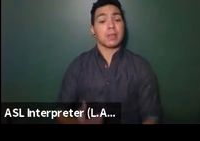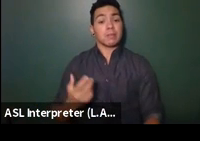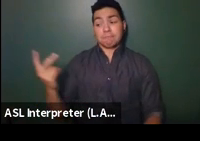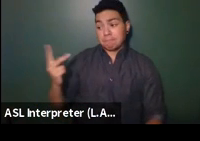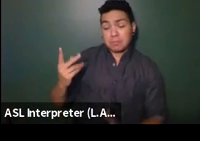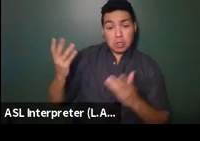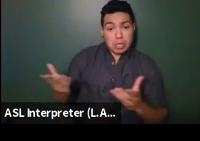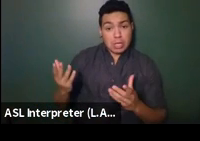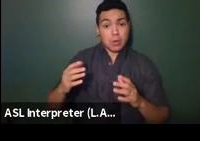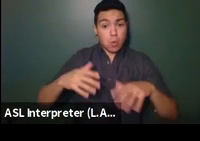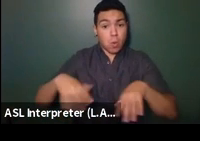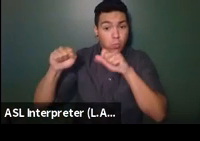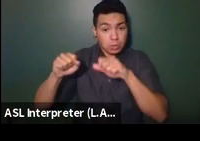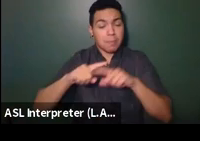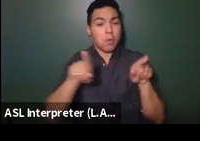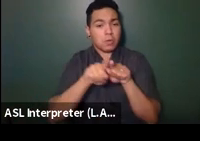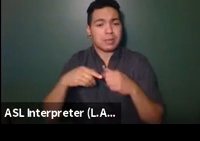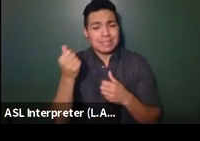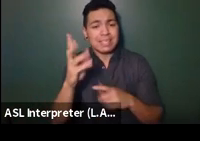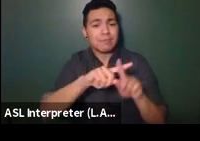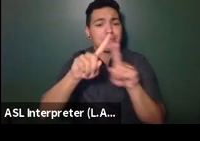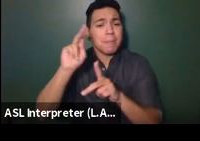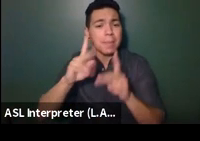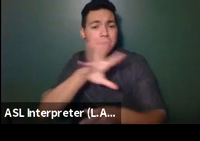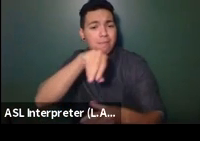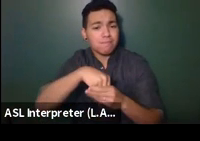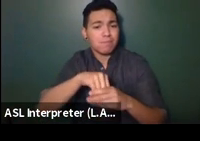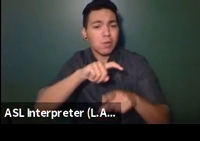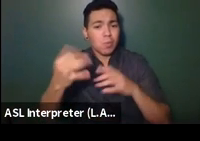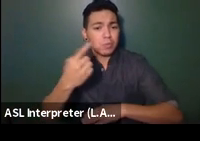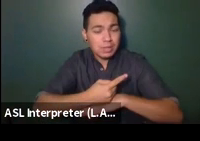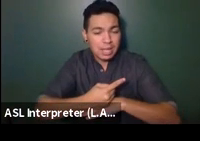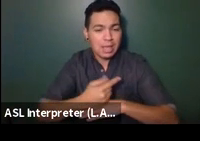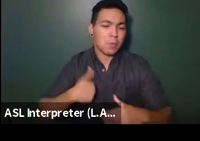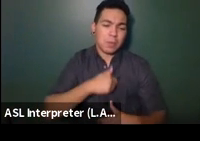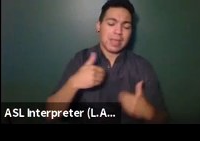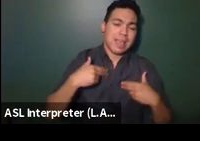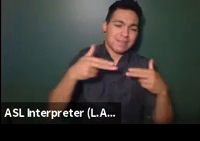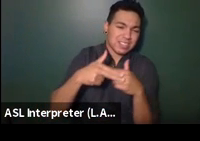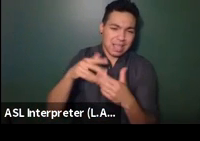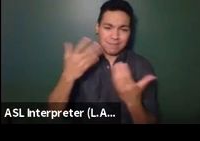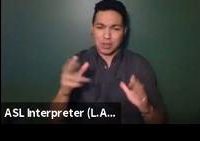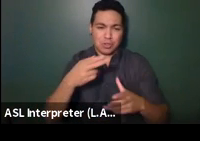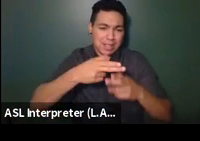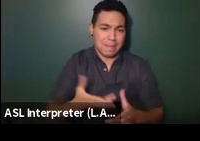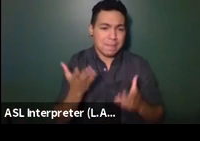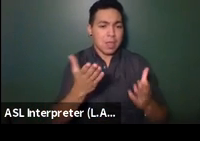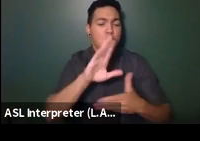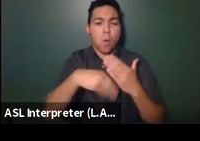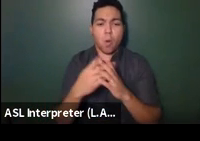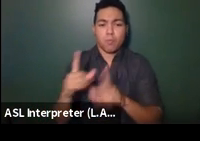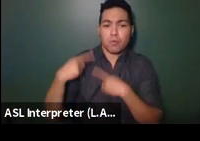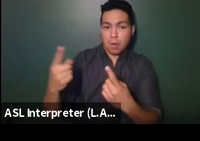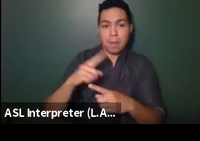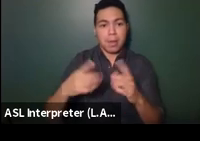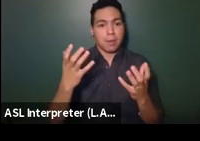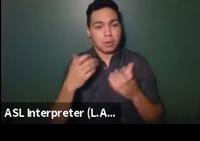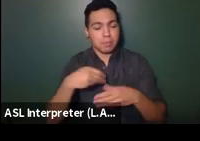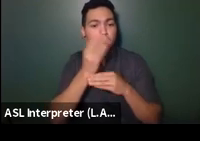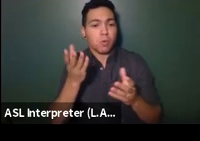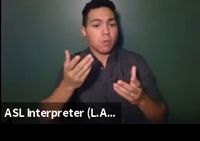ESD 189 - Amy Colburn: So you'll have this slide deck. This has been an all of the decks but access to contact information for people throughout the state that can support you.